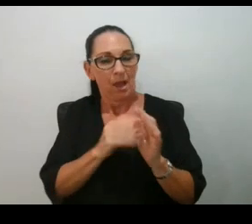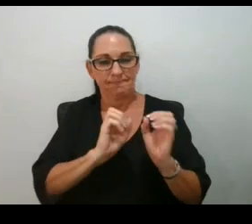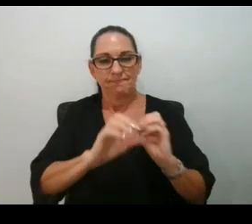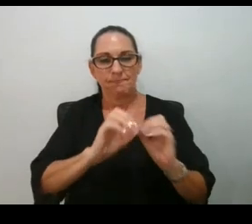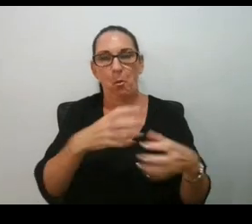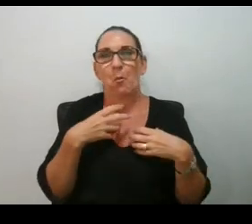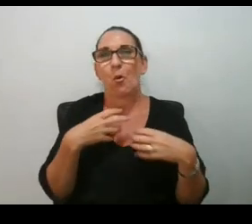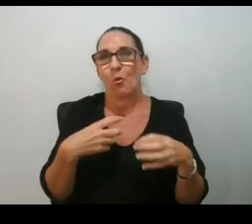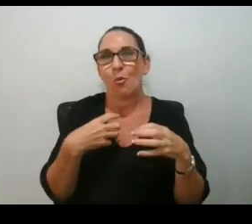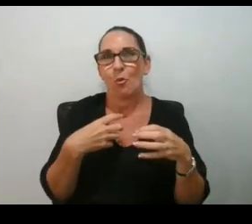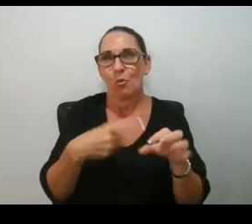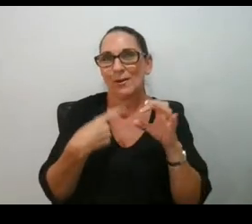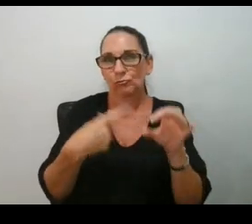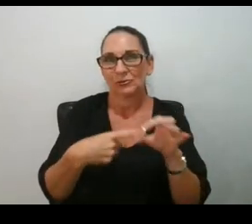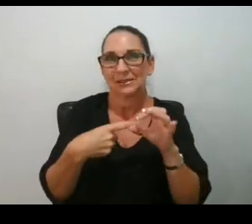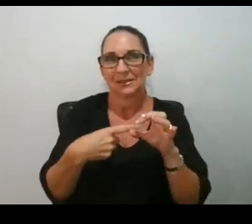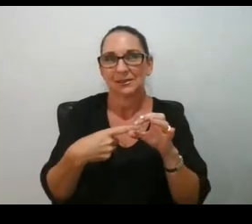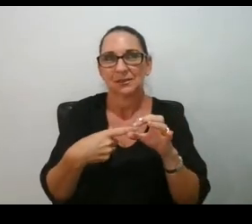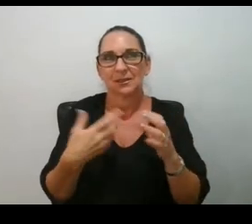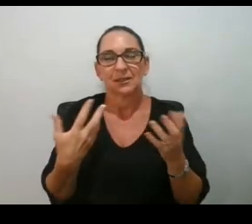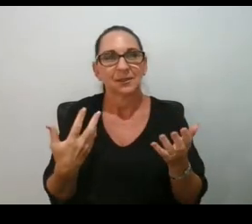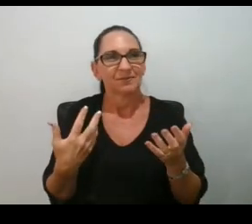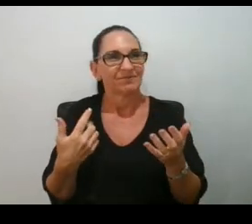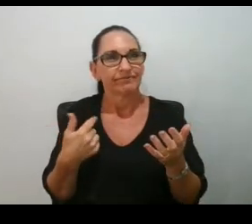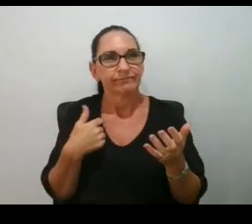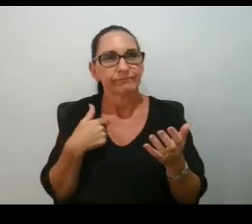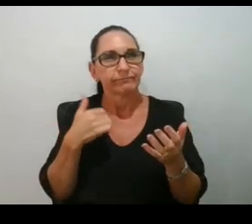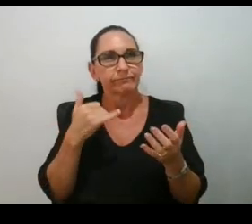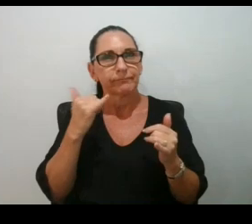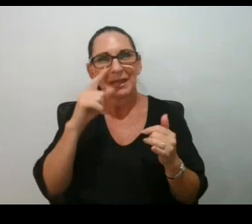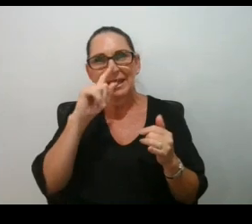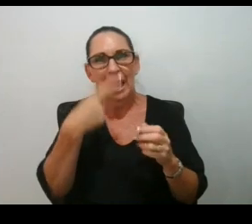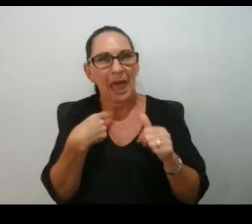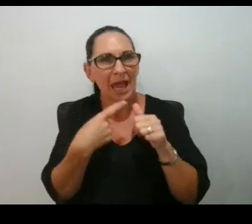be able to ask specific questions about specific matters but if you do have some specific matters